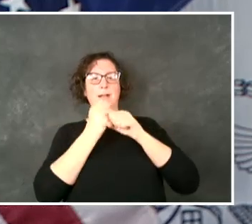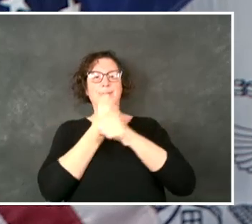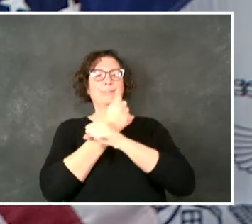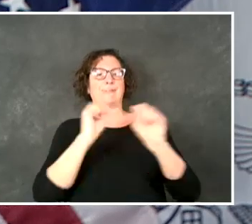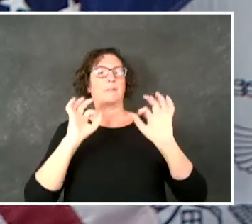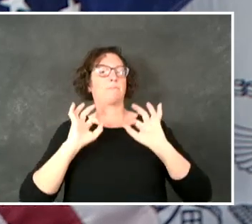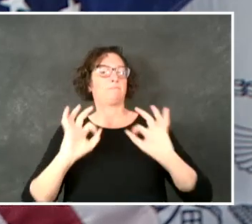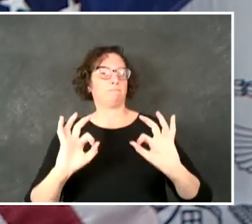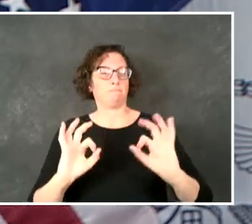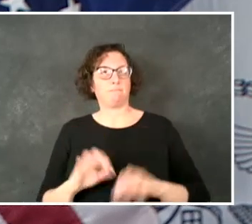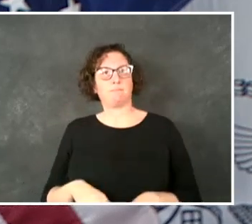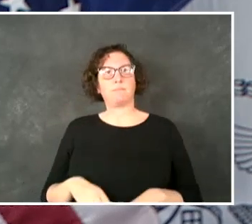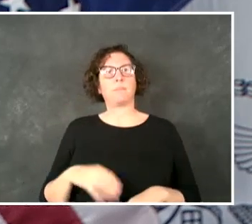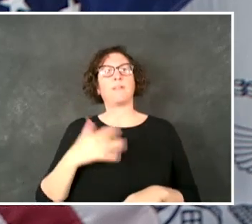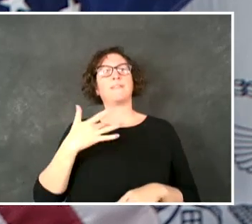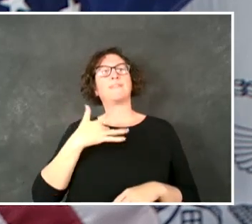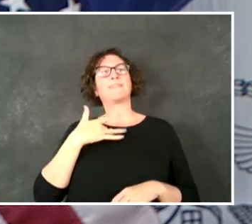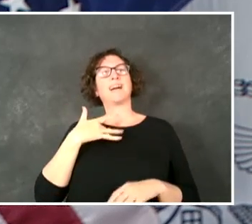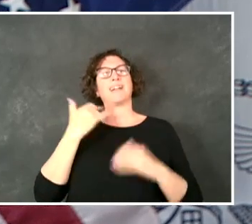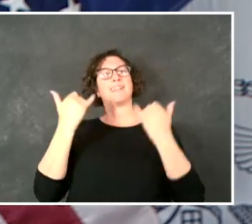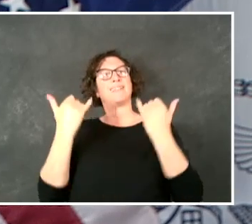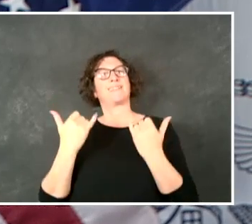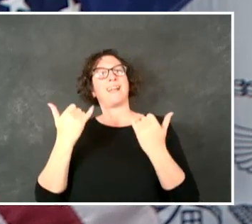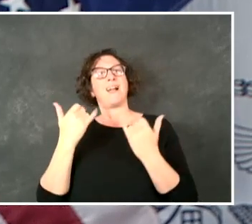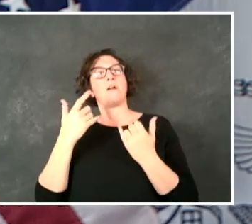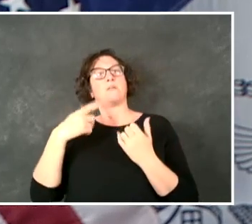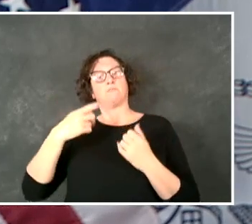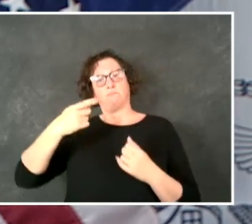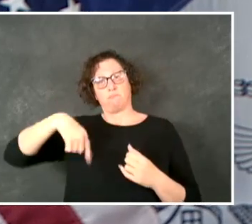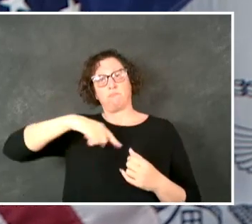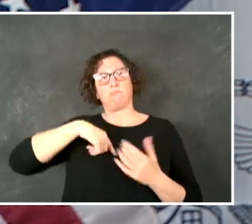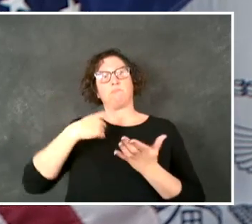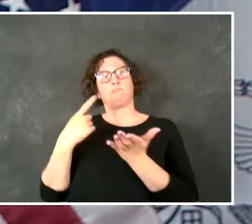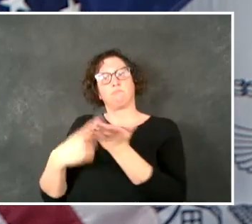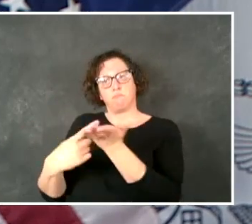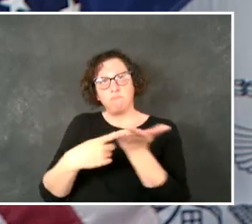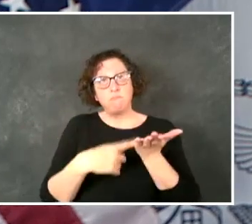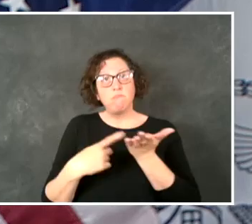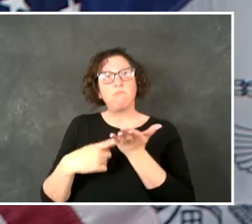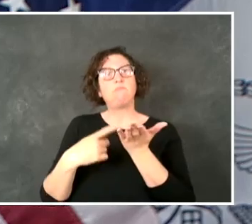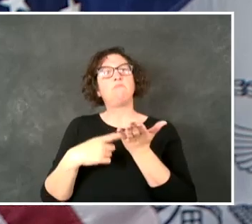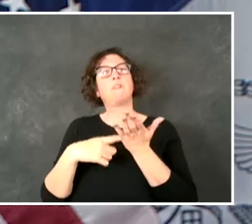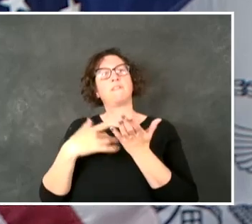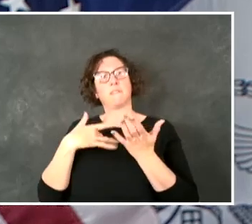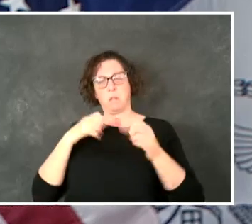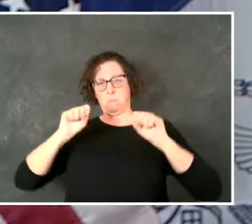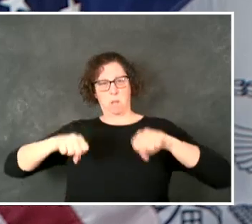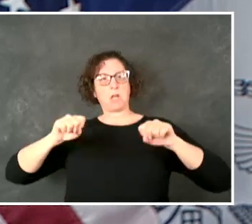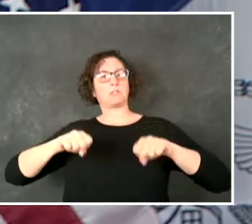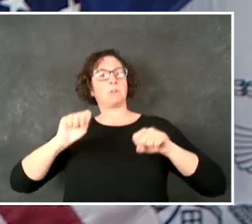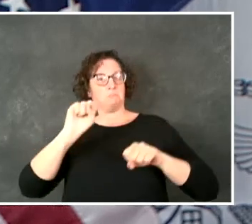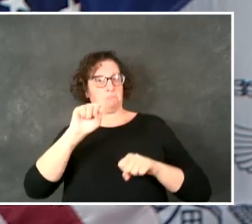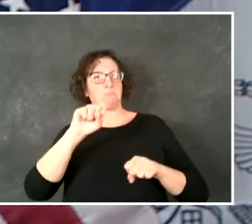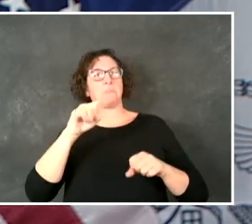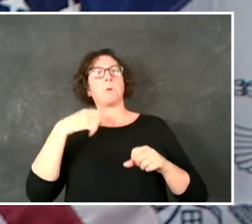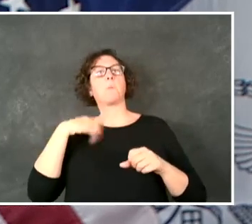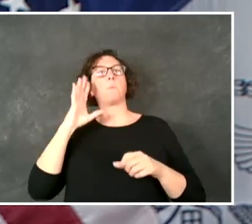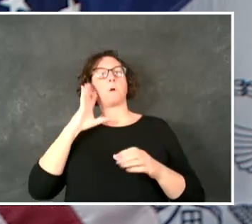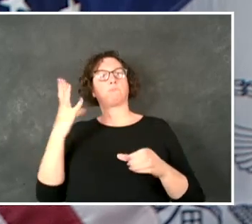WHAT WE SAW IN